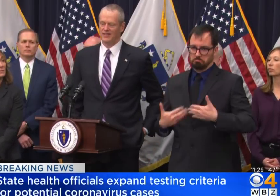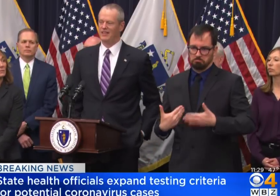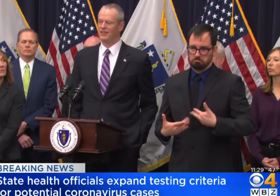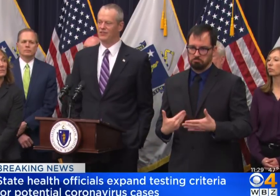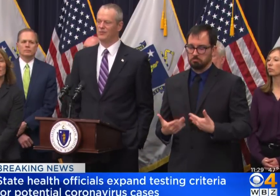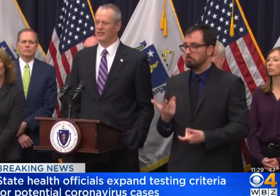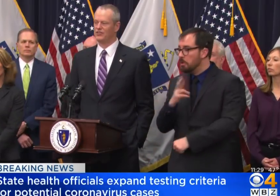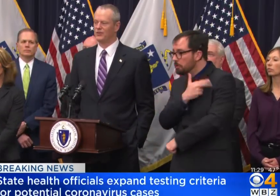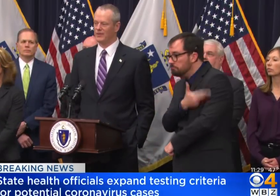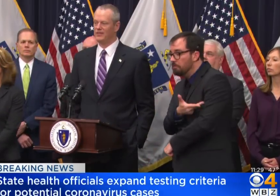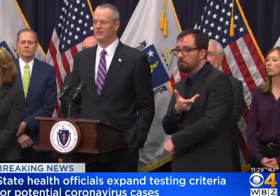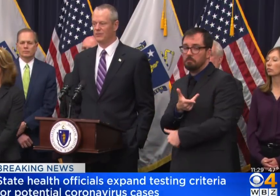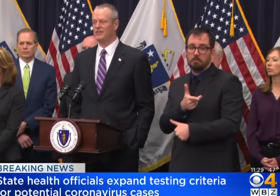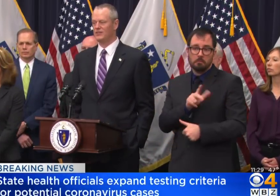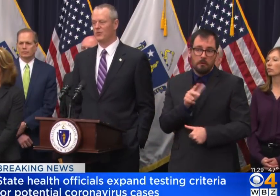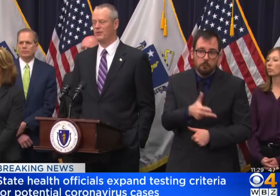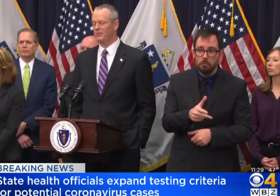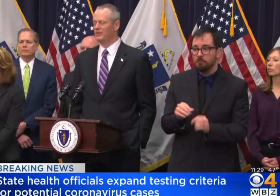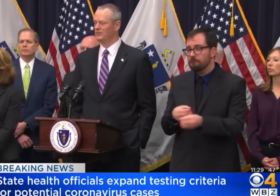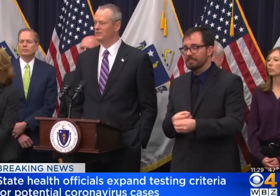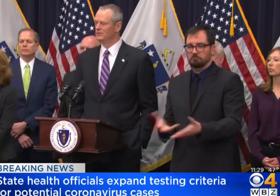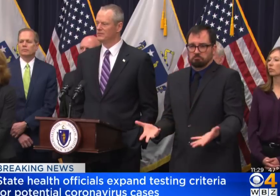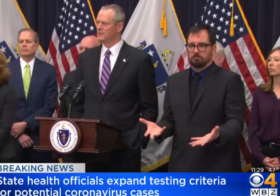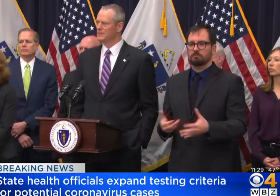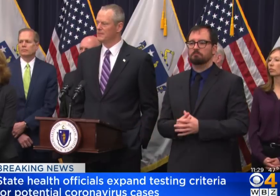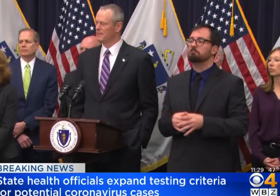WHETHER IT IS AS A DRIVE THROUGH OR AN OFFICE OR A CLINIC OR